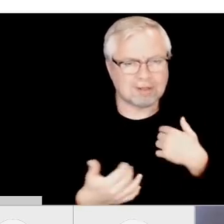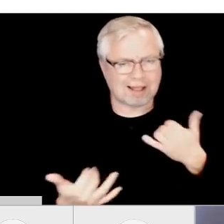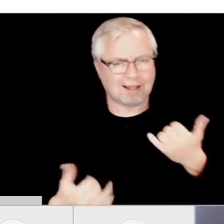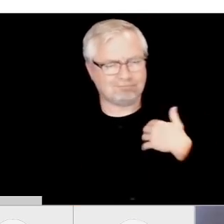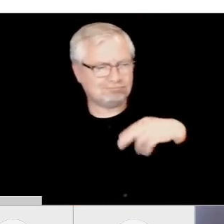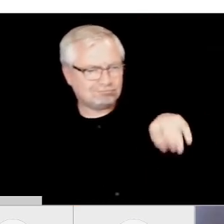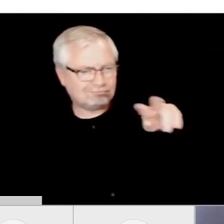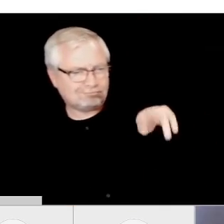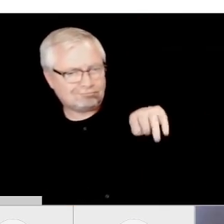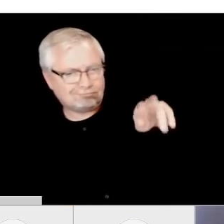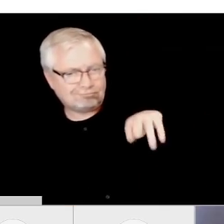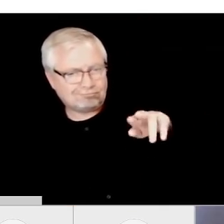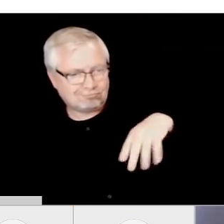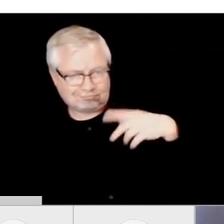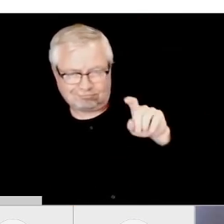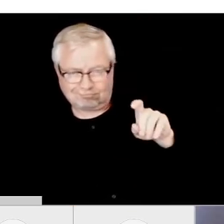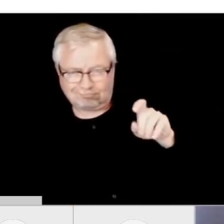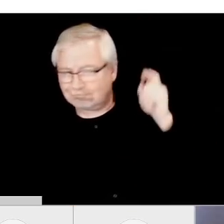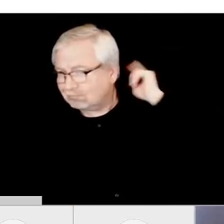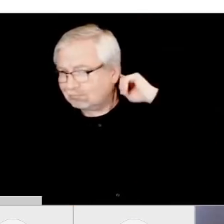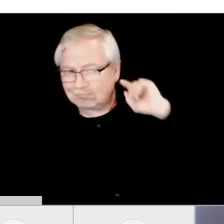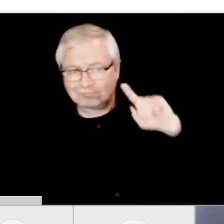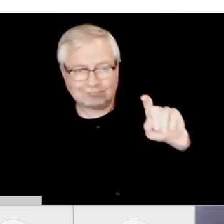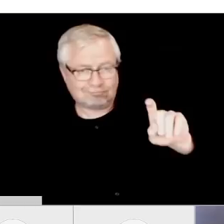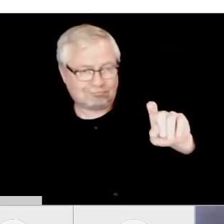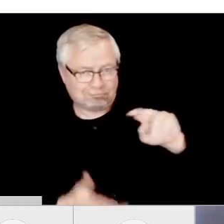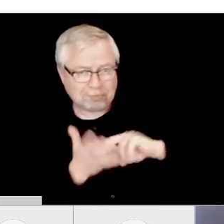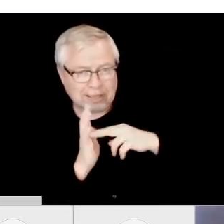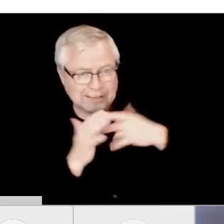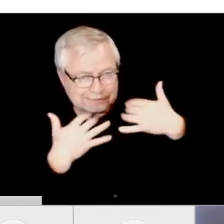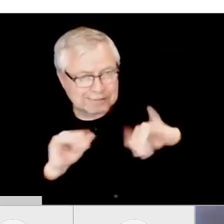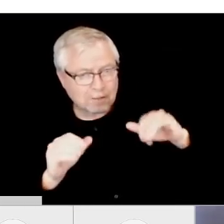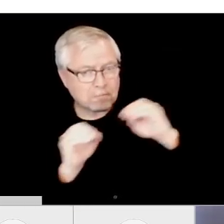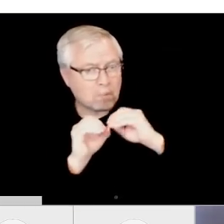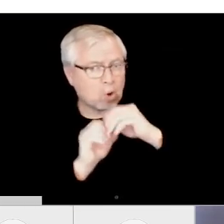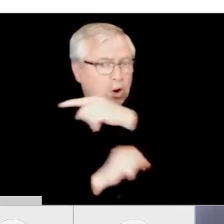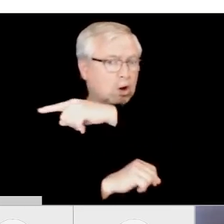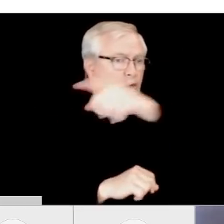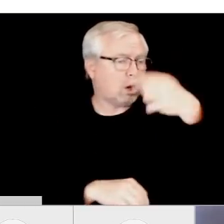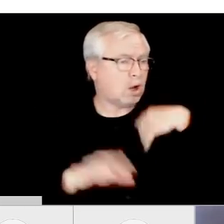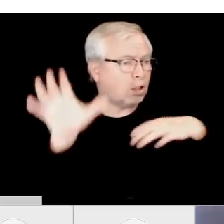people I think are going to have about this is what are we not seeing here?